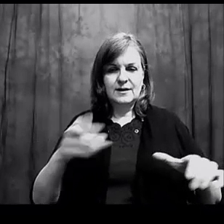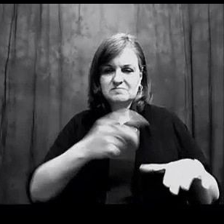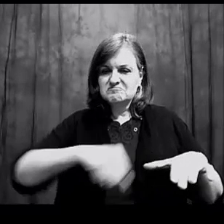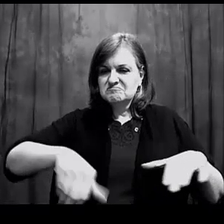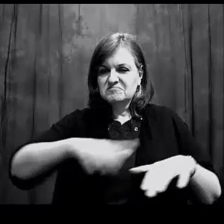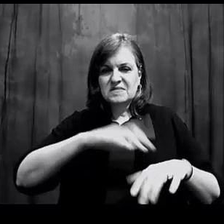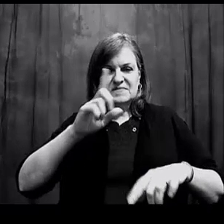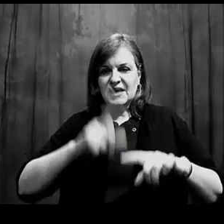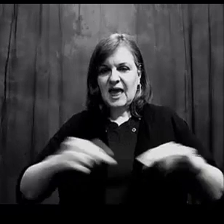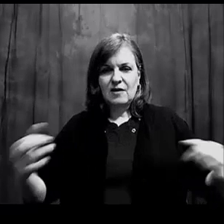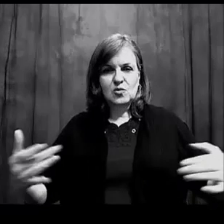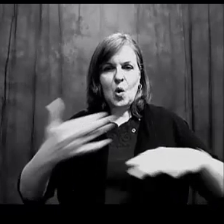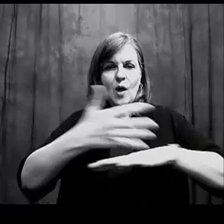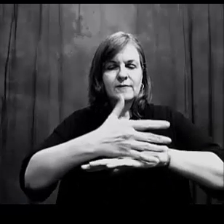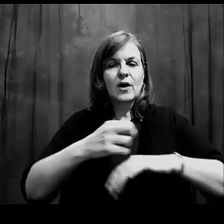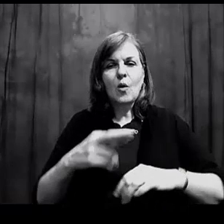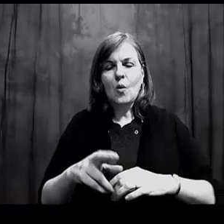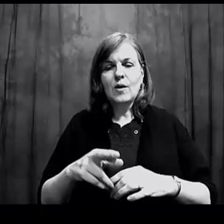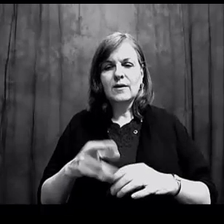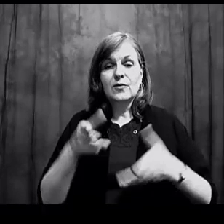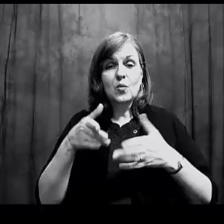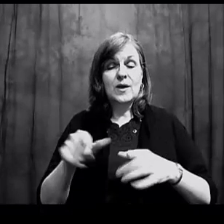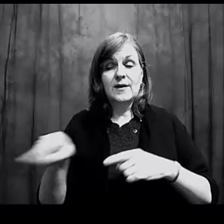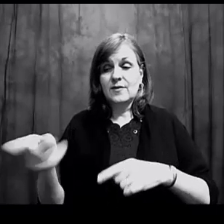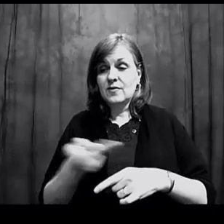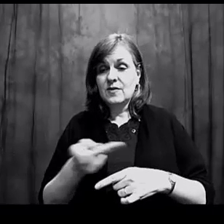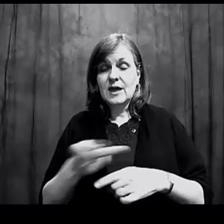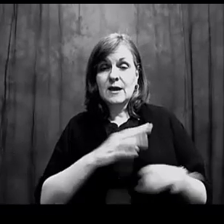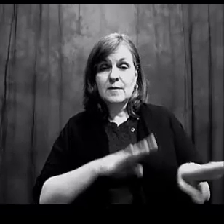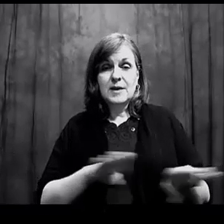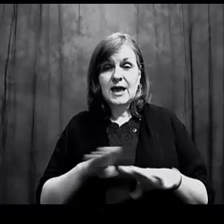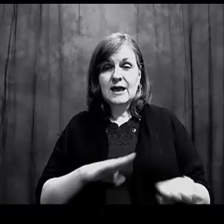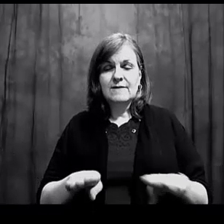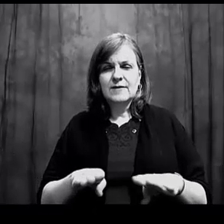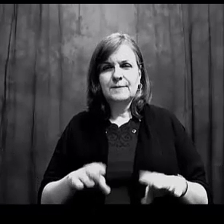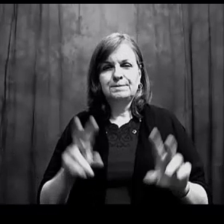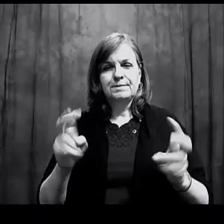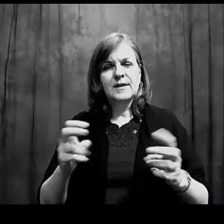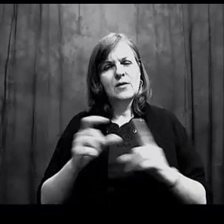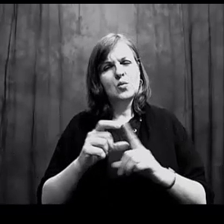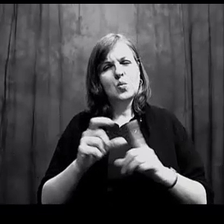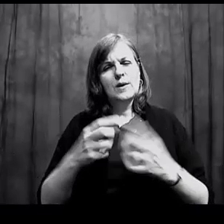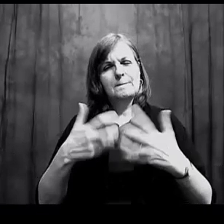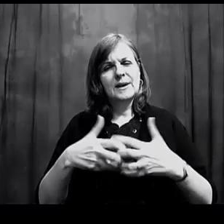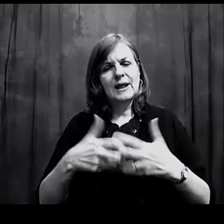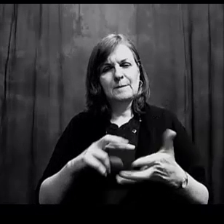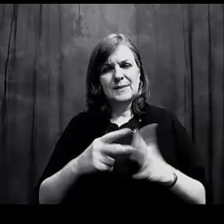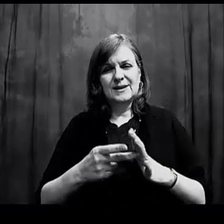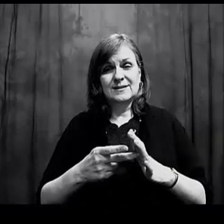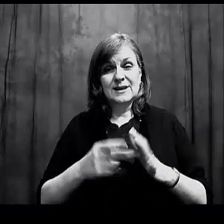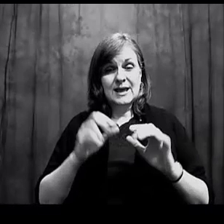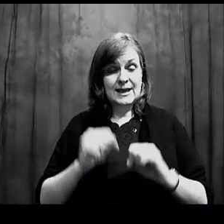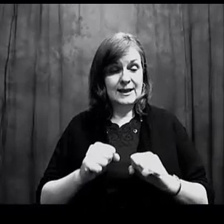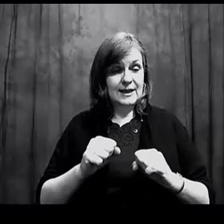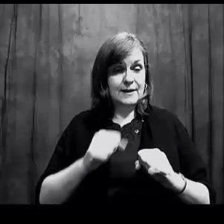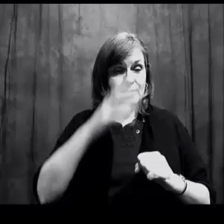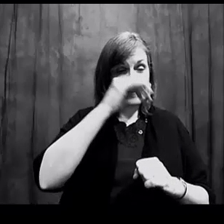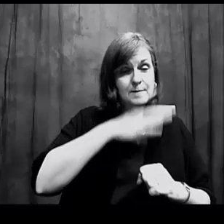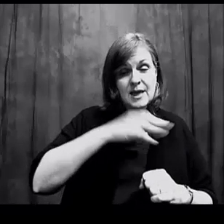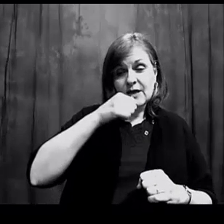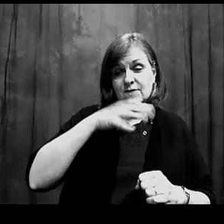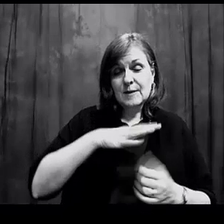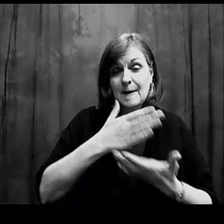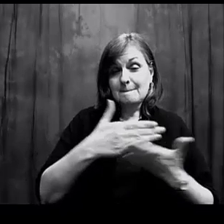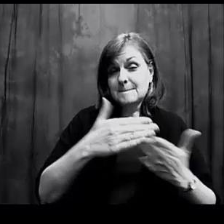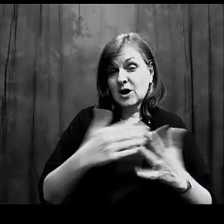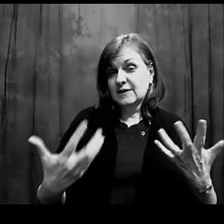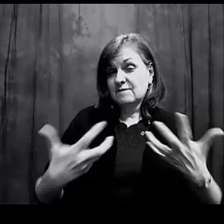habitat or by the way they behave or mechanical refers to whether or not basically the parts fit between the males and females